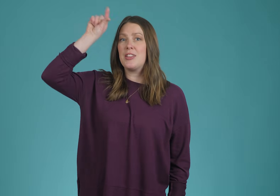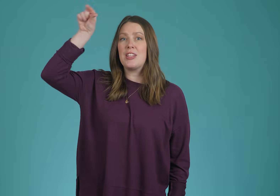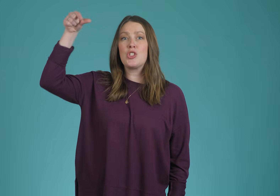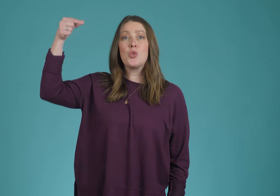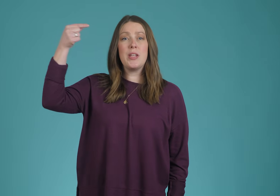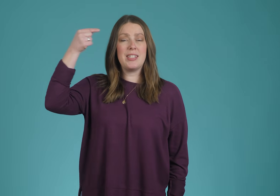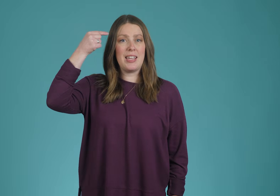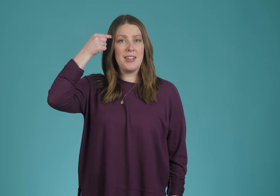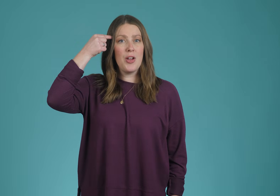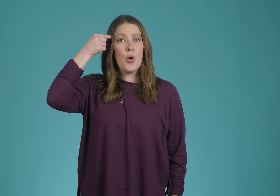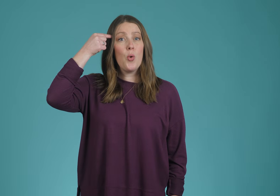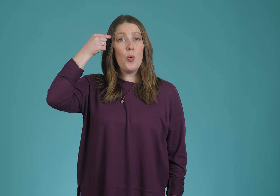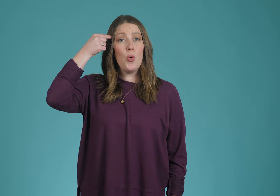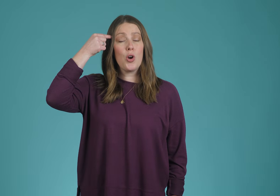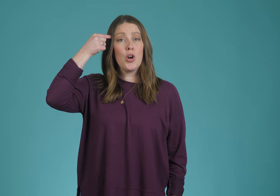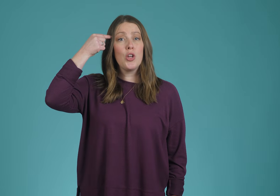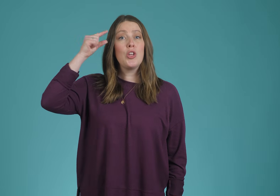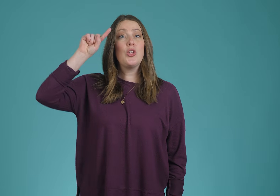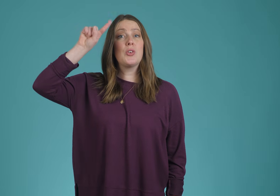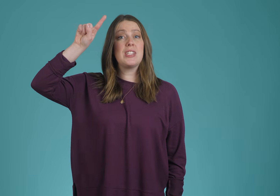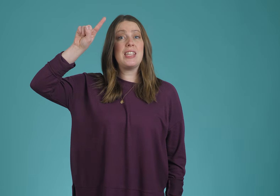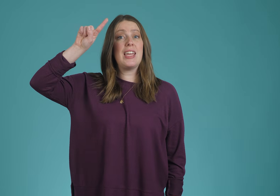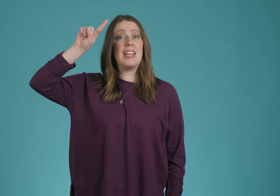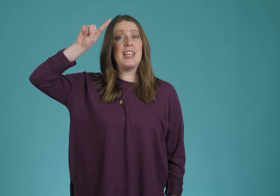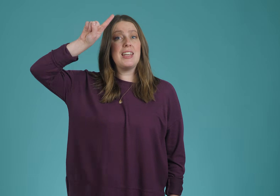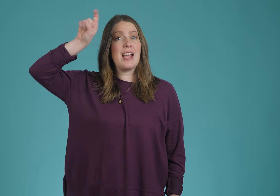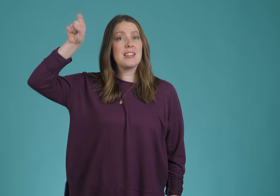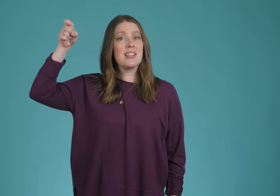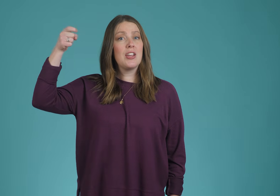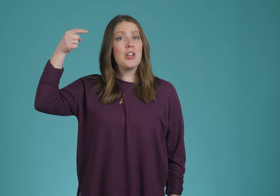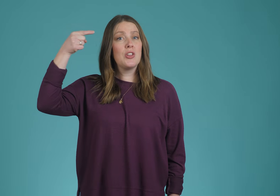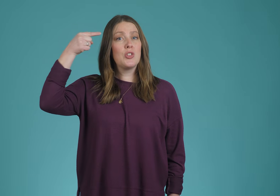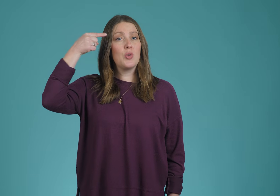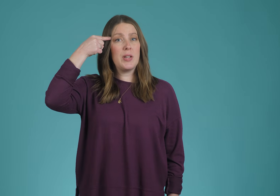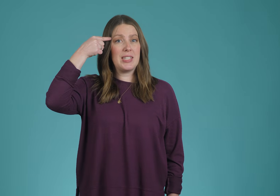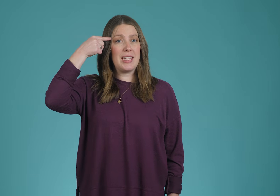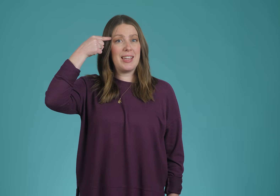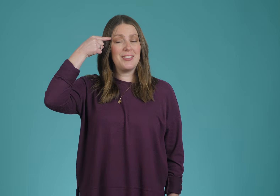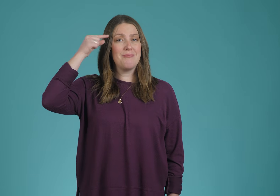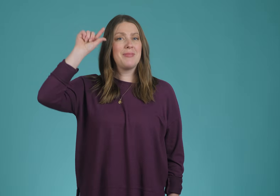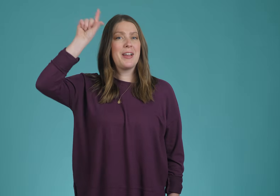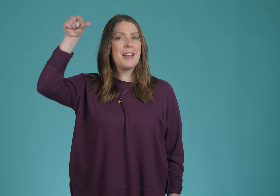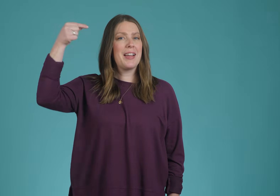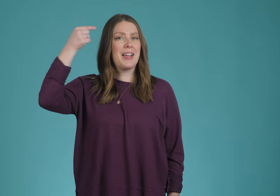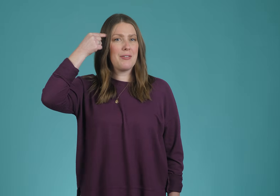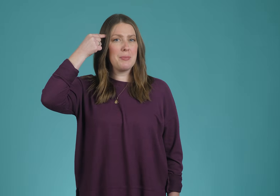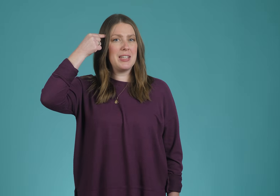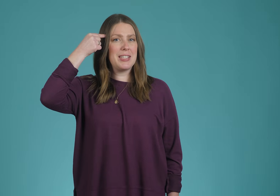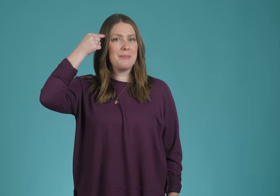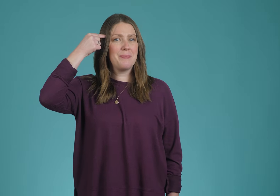that's twisting. Or you could see an index twisting in. Government.